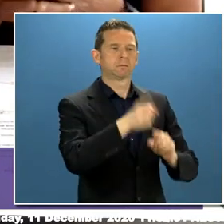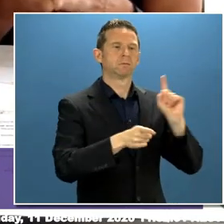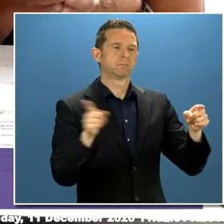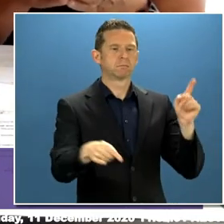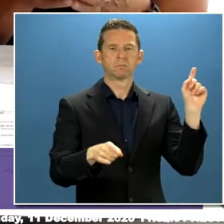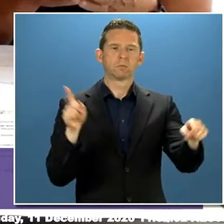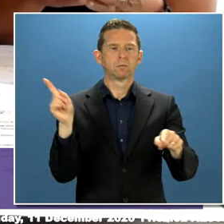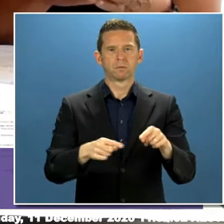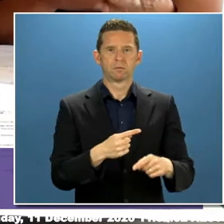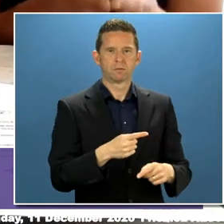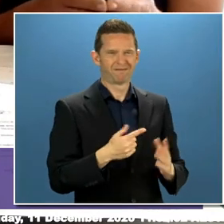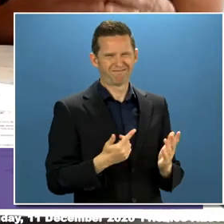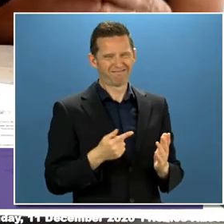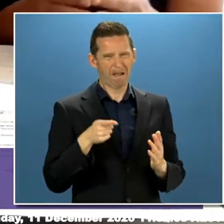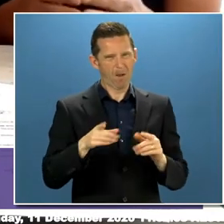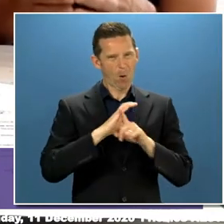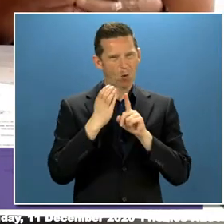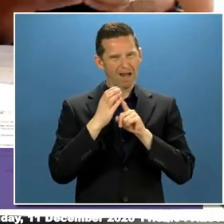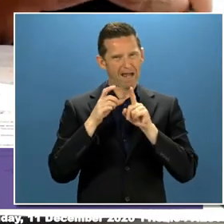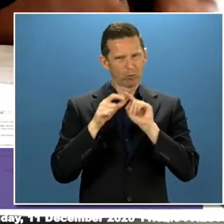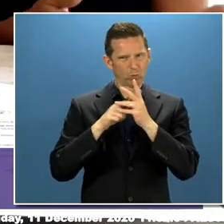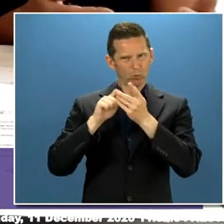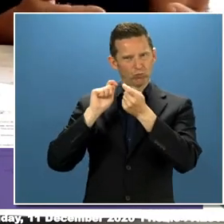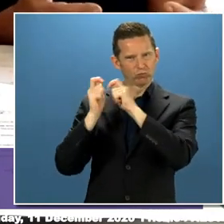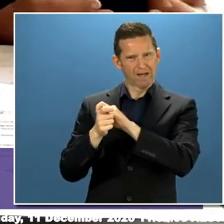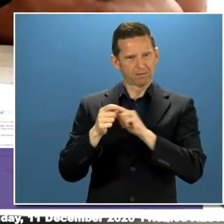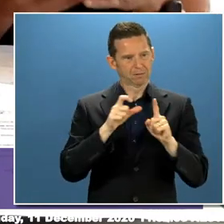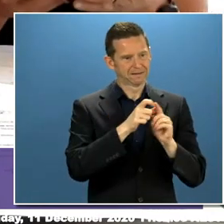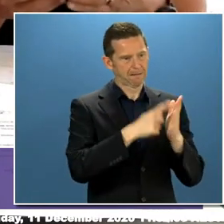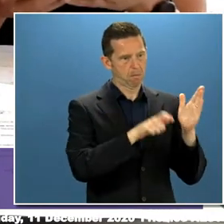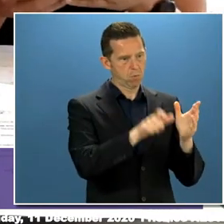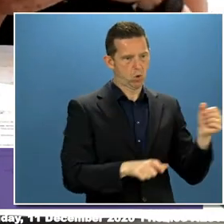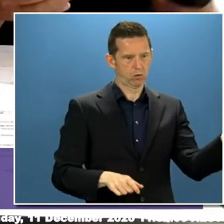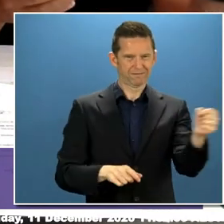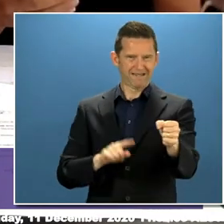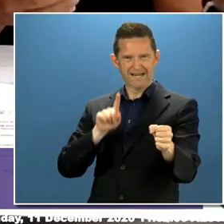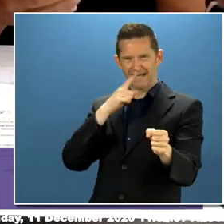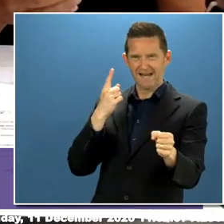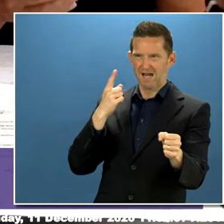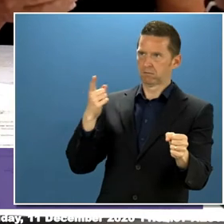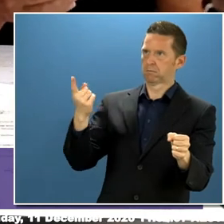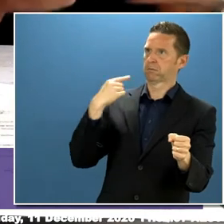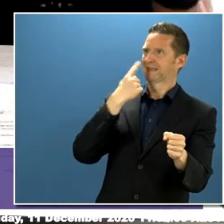difficult culture to bring somebody in because the person will not have the